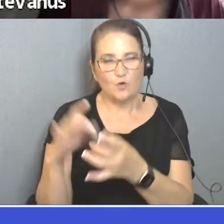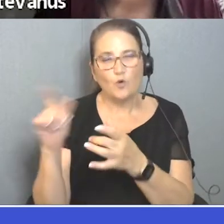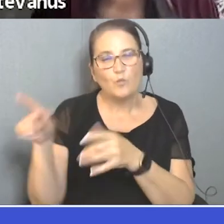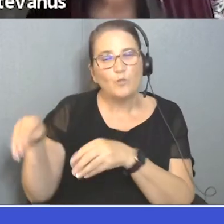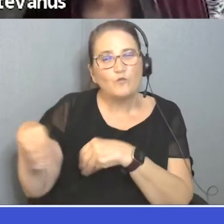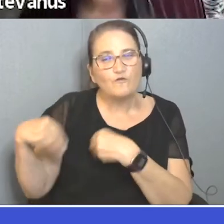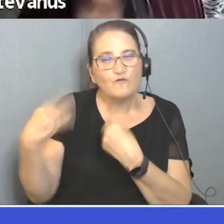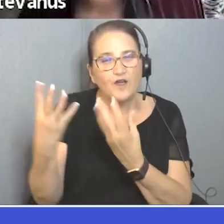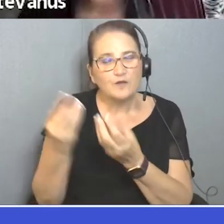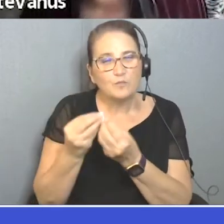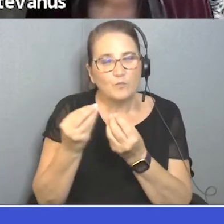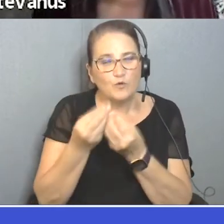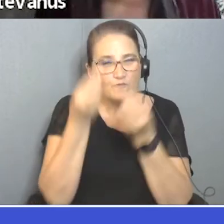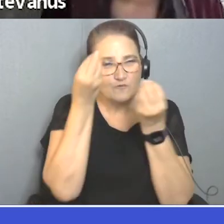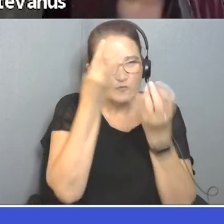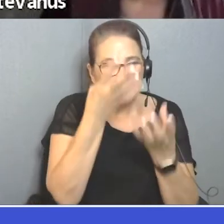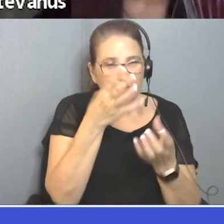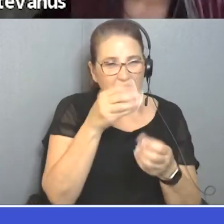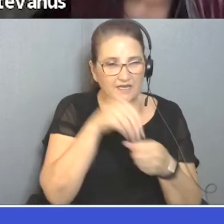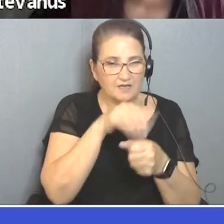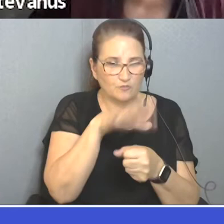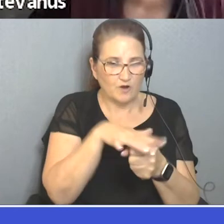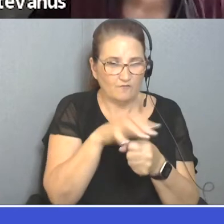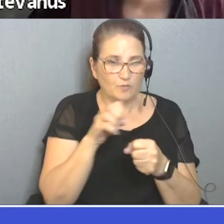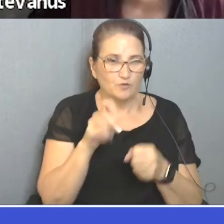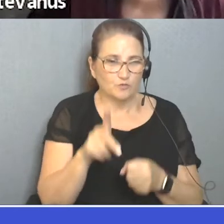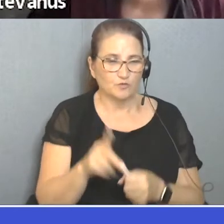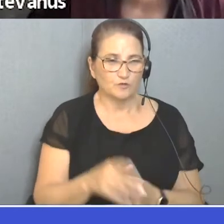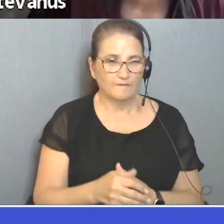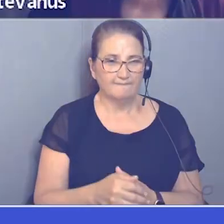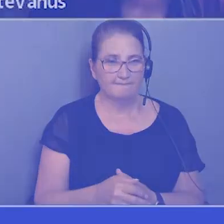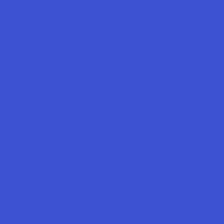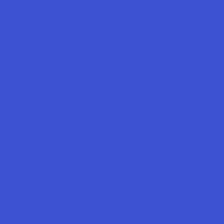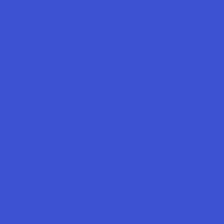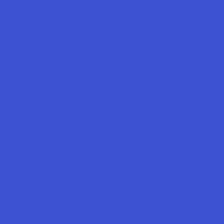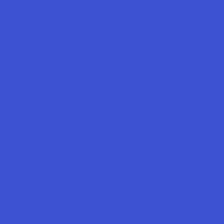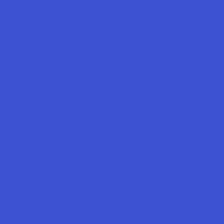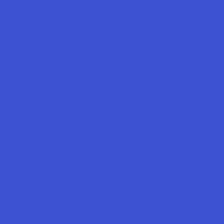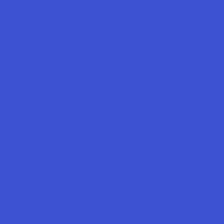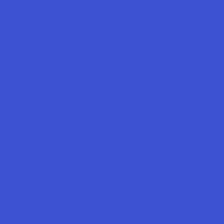related, or could provide insight into your area of opportunity.